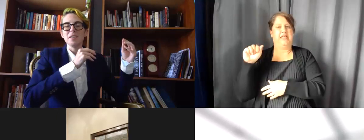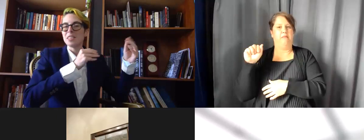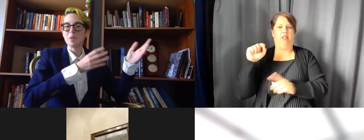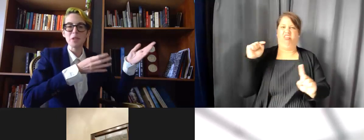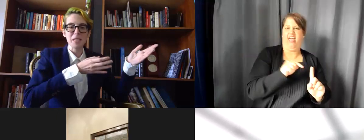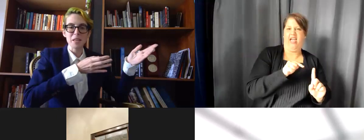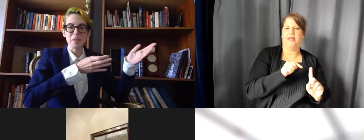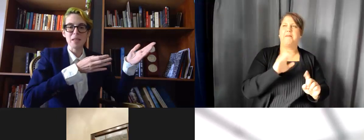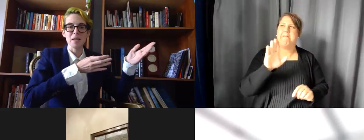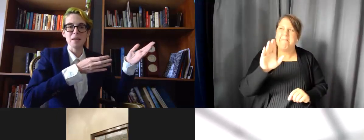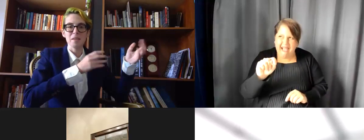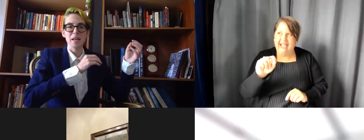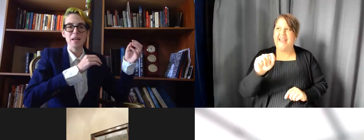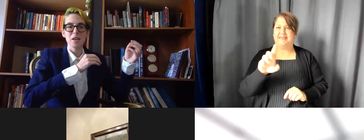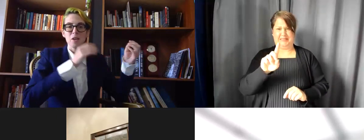Farrah Garland: disability can mean like